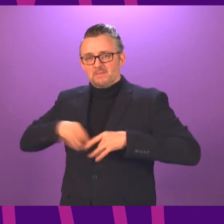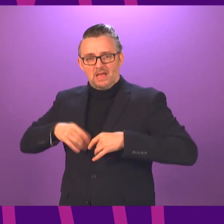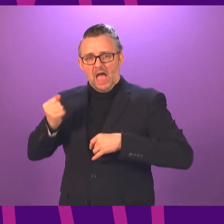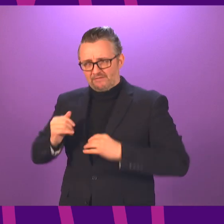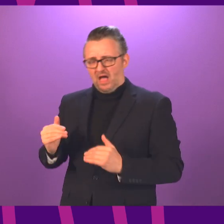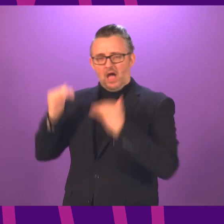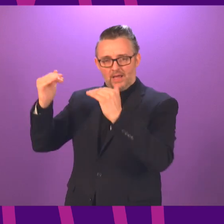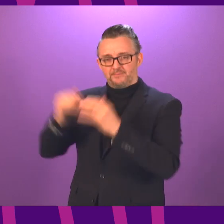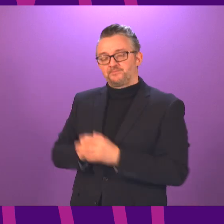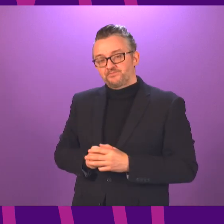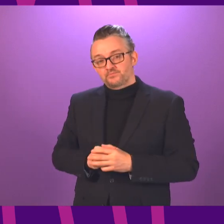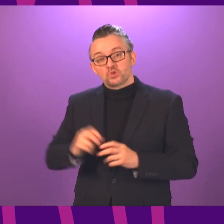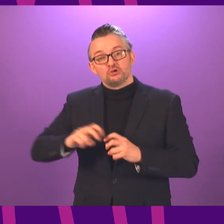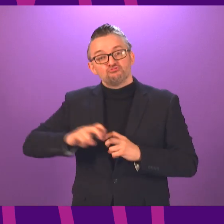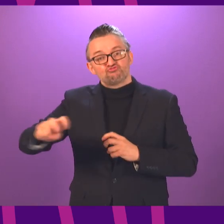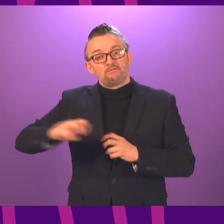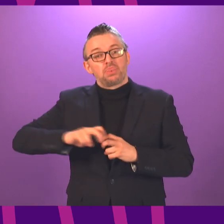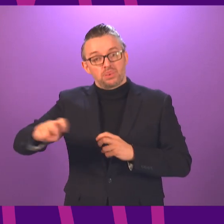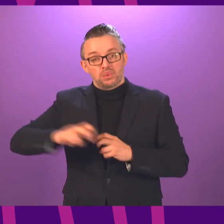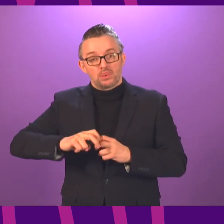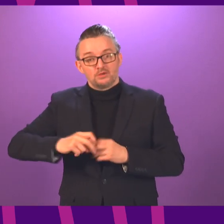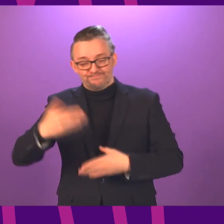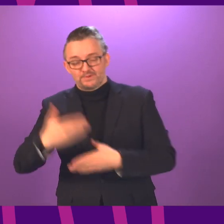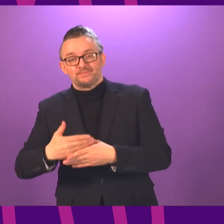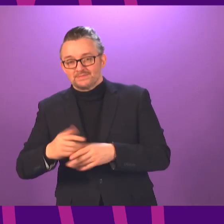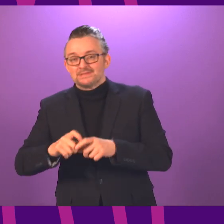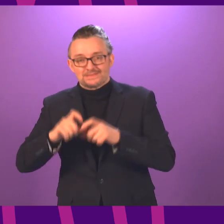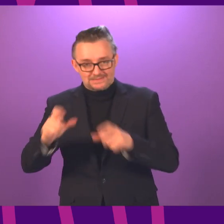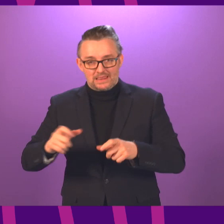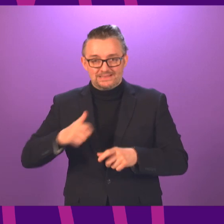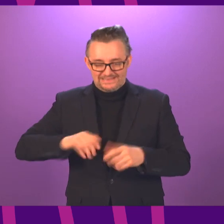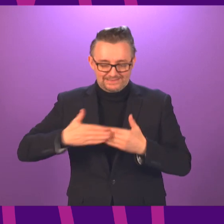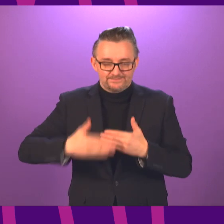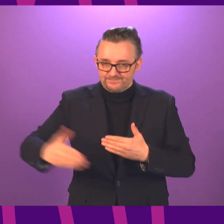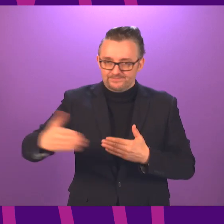Travel restrictions are also essential and are likely to remain so for some time yet.